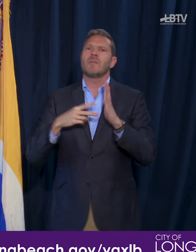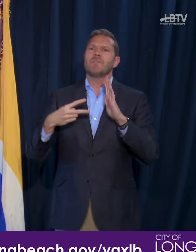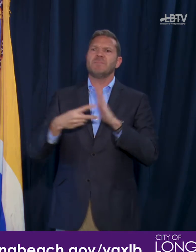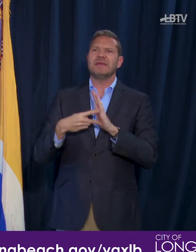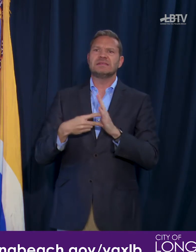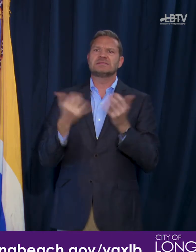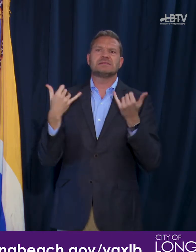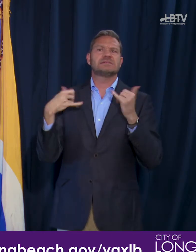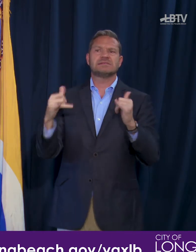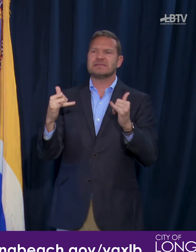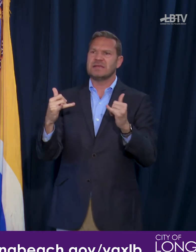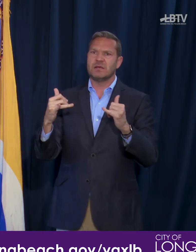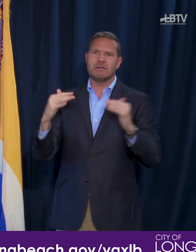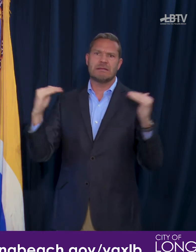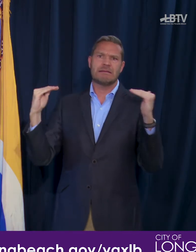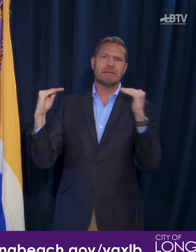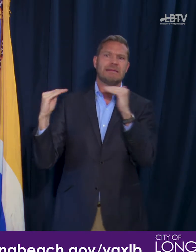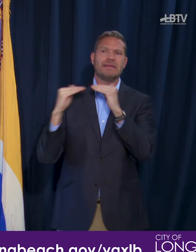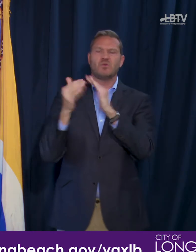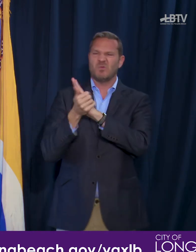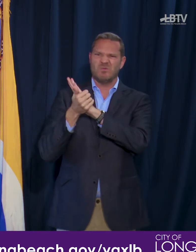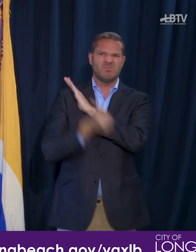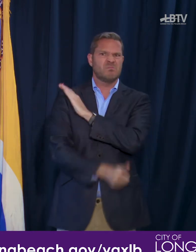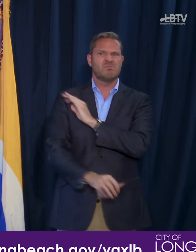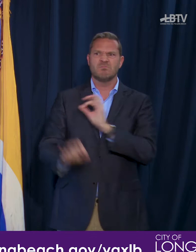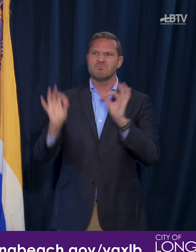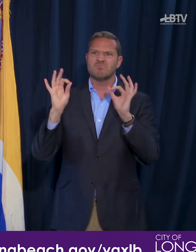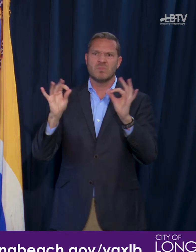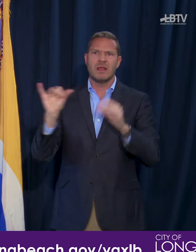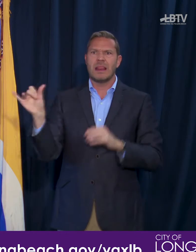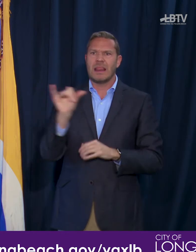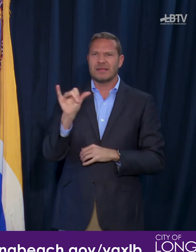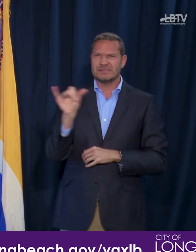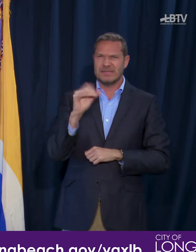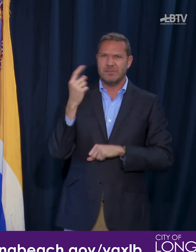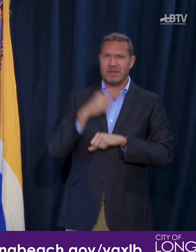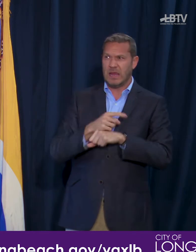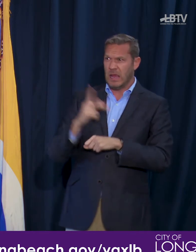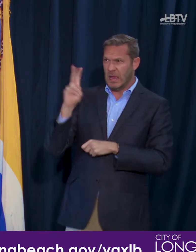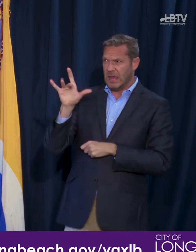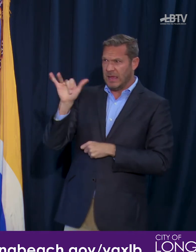the same as if you were to get your shot that same day. And I think Kelly can clarify that.